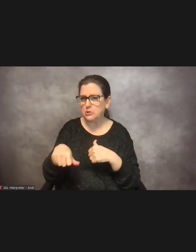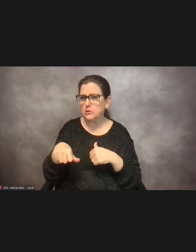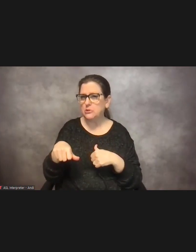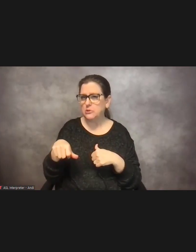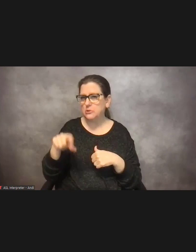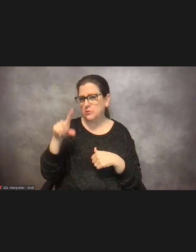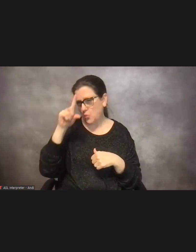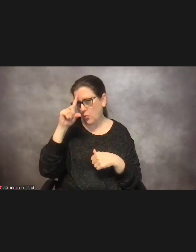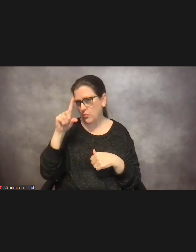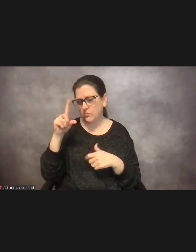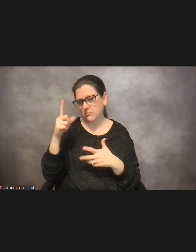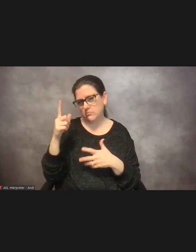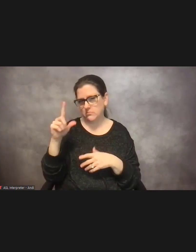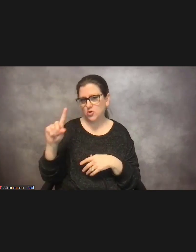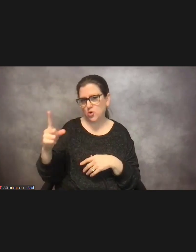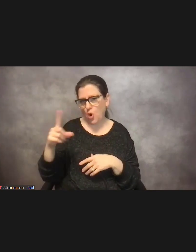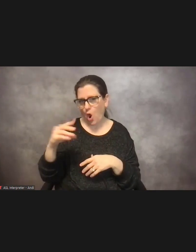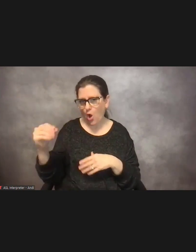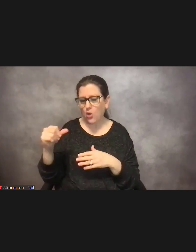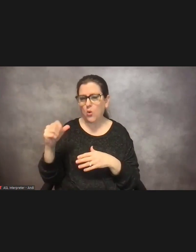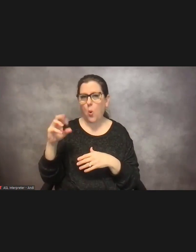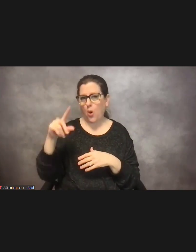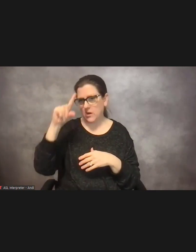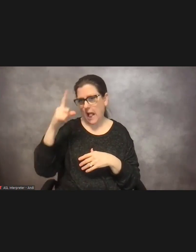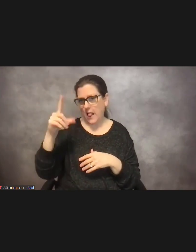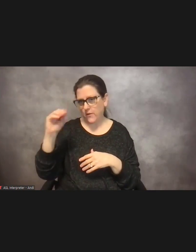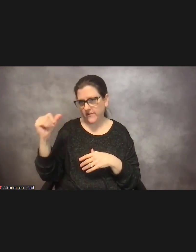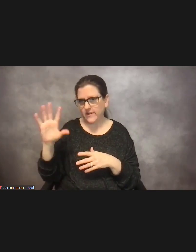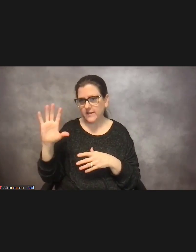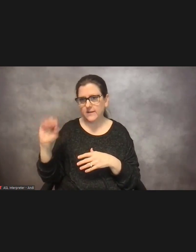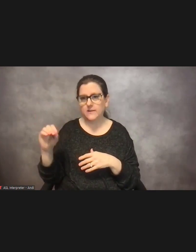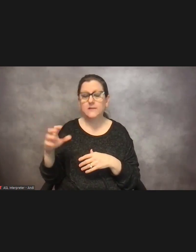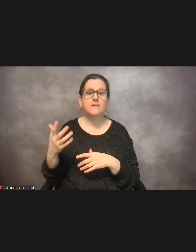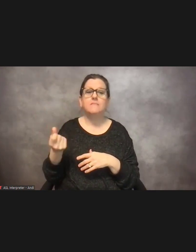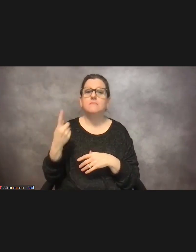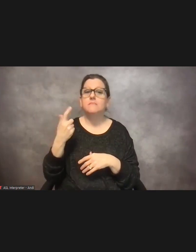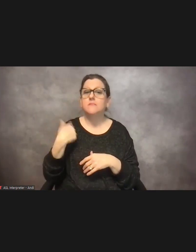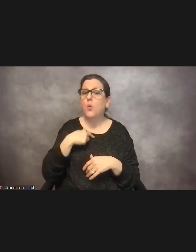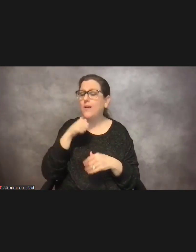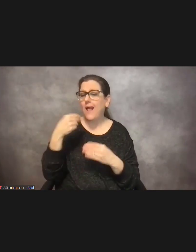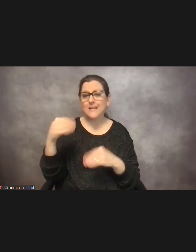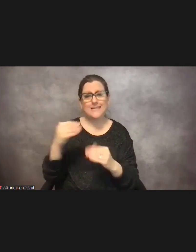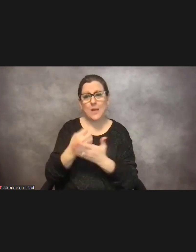Now, I just want to interject here, you know we're not selling equipment. That's not us.